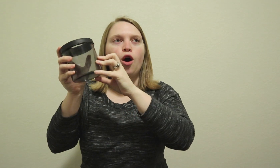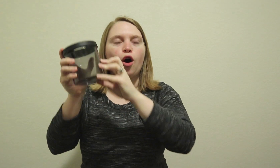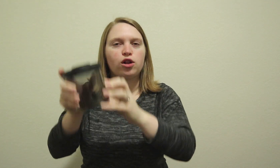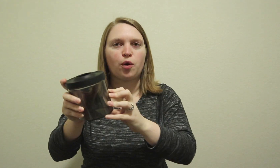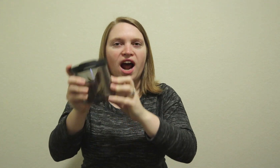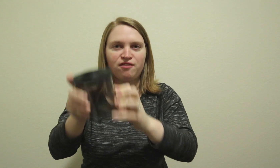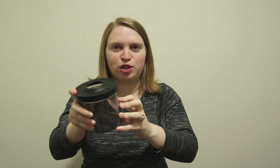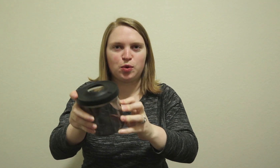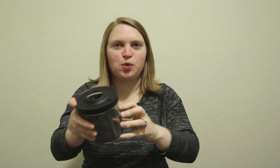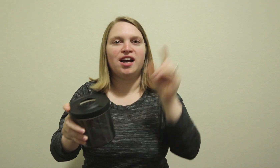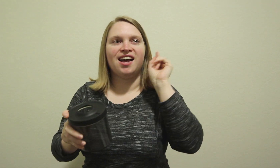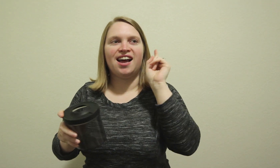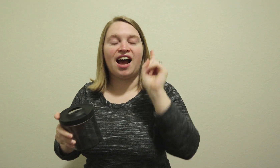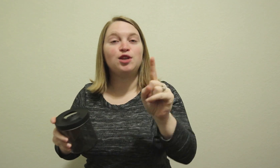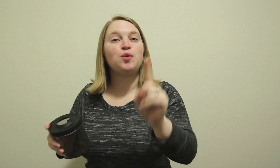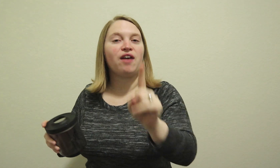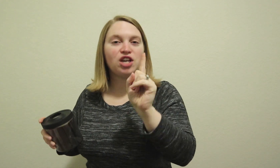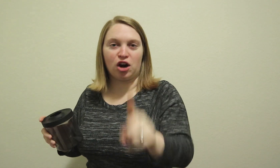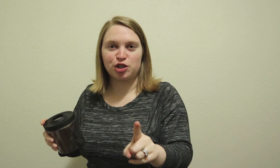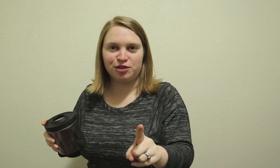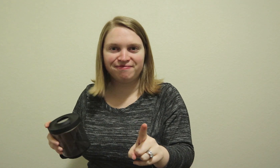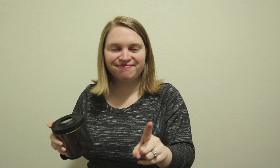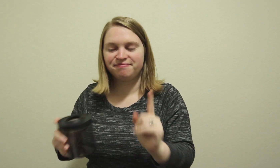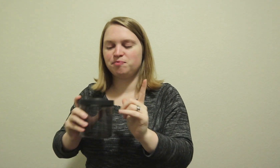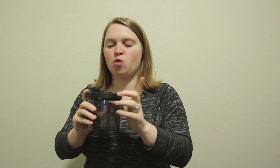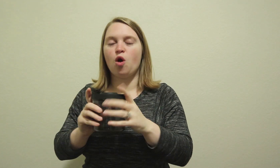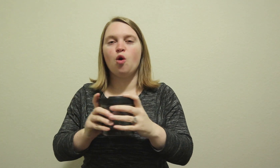Although I have to... I do have a caution